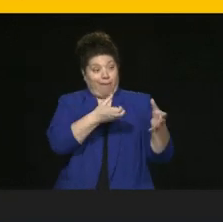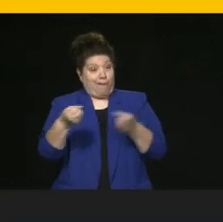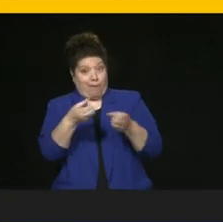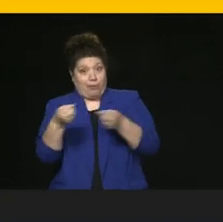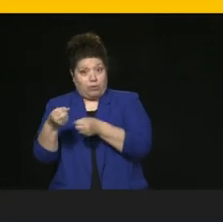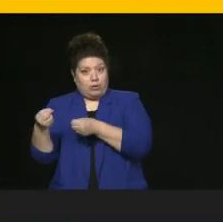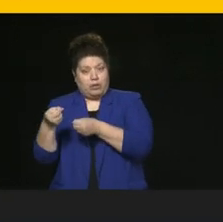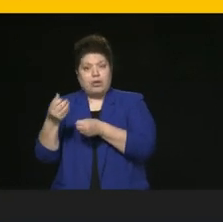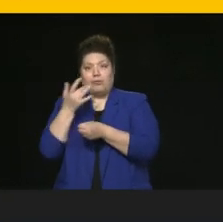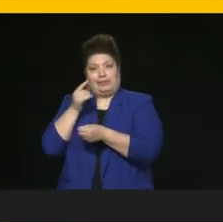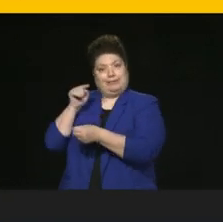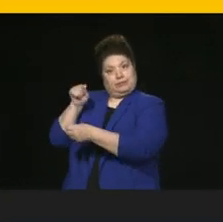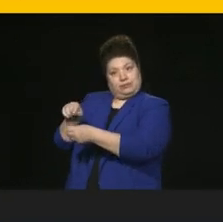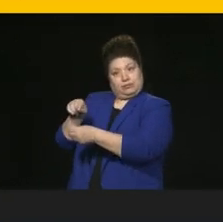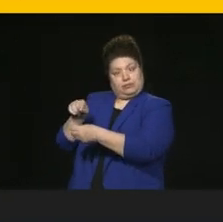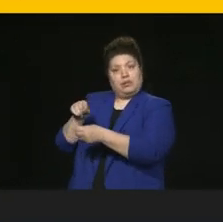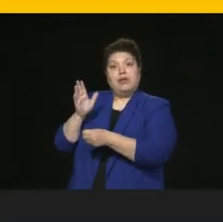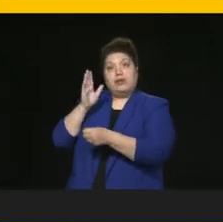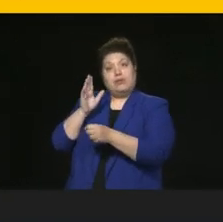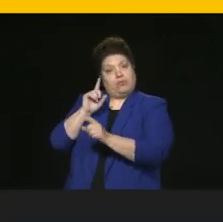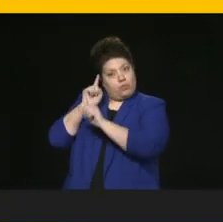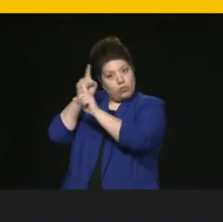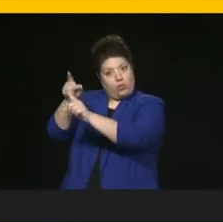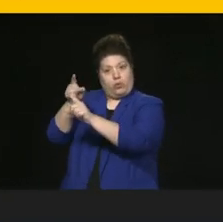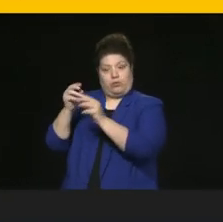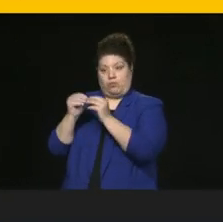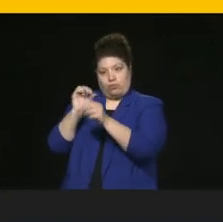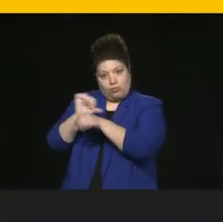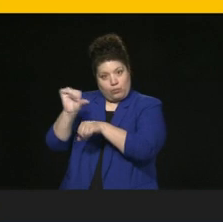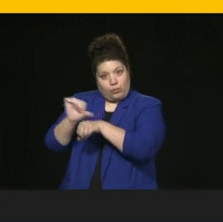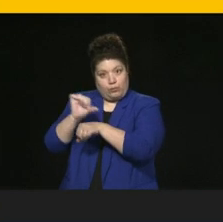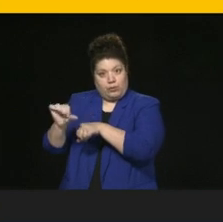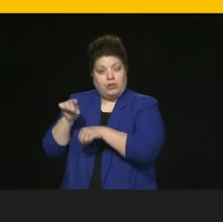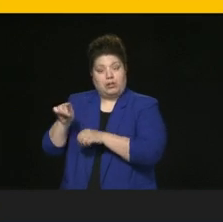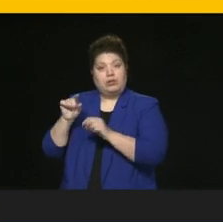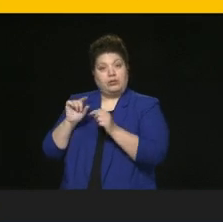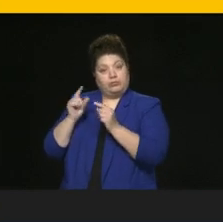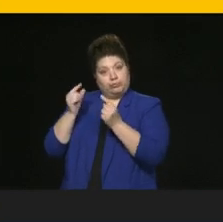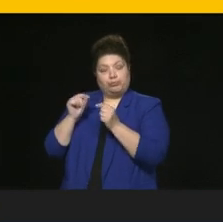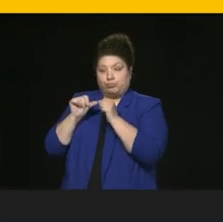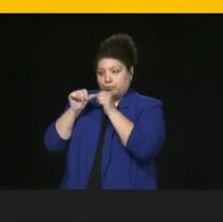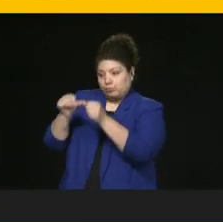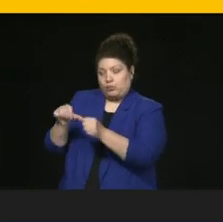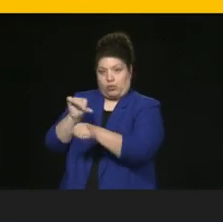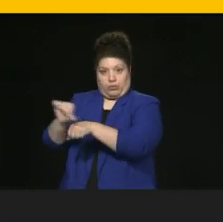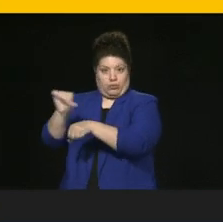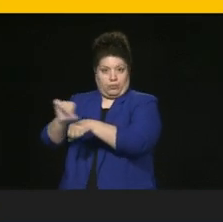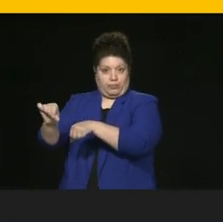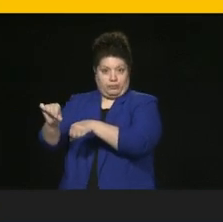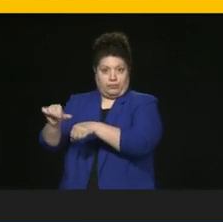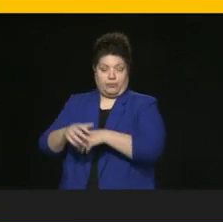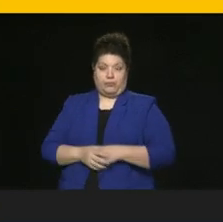IMPLEMENTED BECAUSE ULTIMATELY WE WANT PEOPLE TO GO BACK TO THEIR WORK, THEIR JOBS, AND BE